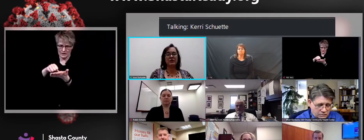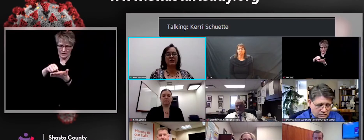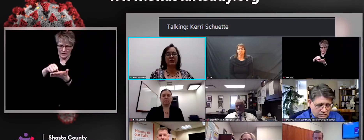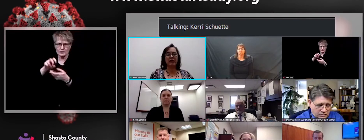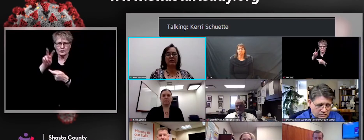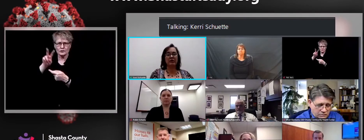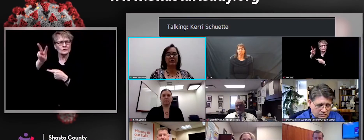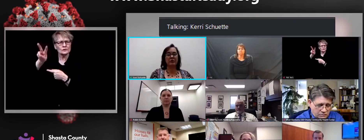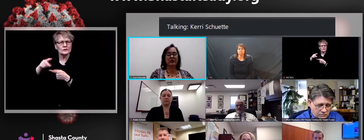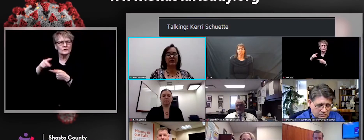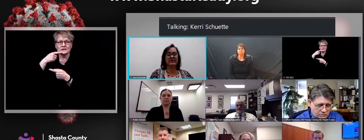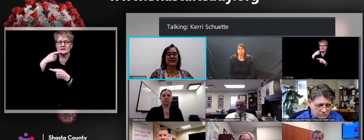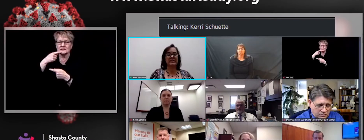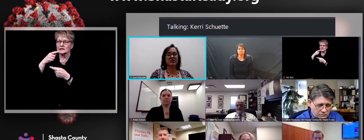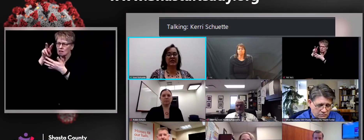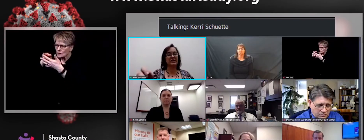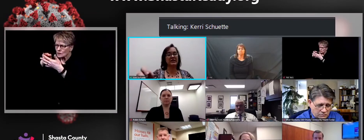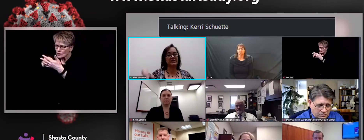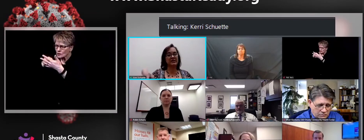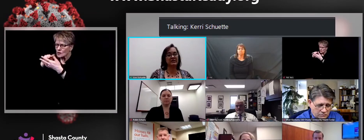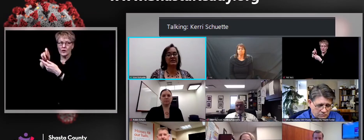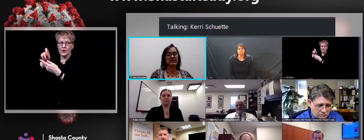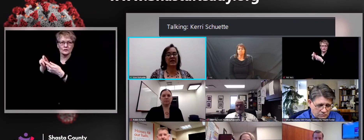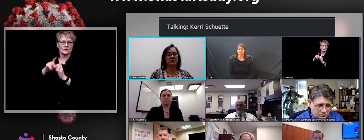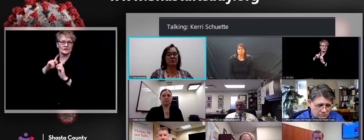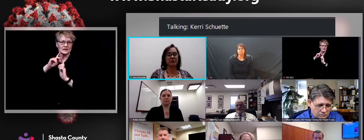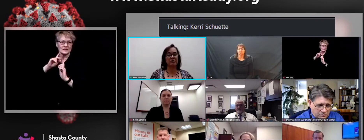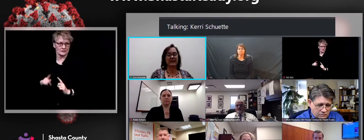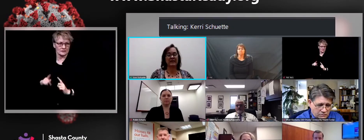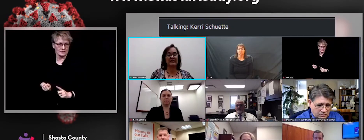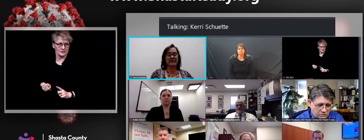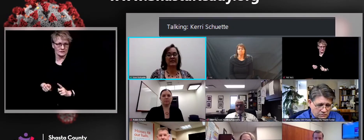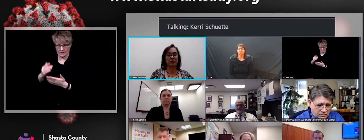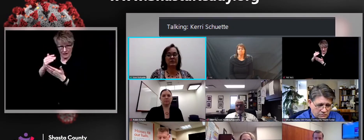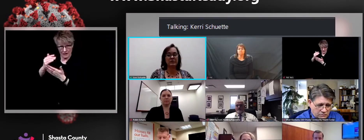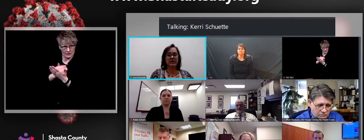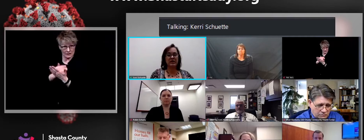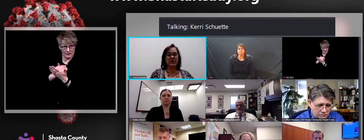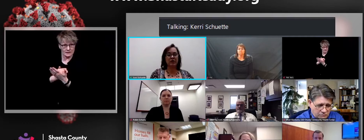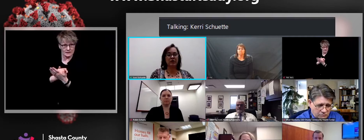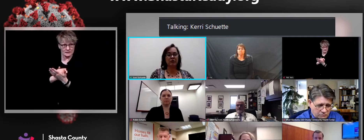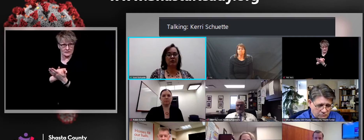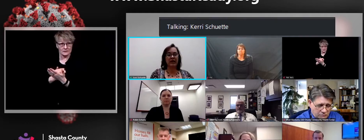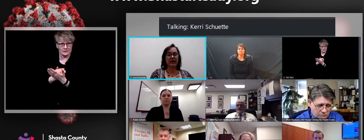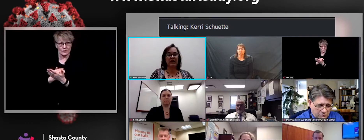to confirm you're eligible for vaccination. And it does list the eligible vaccine groups, including